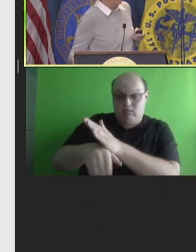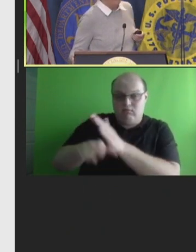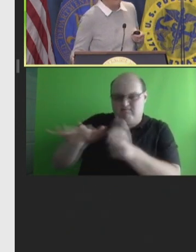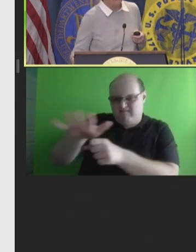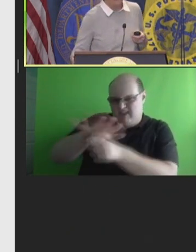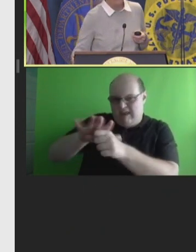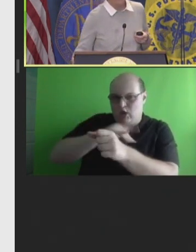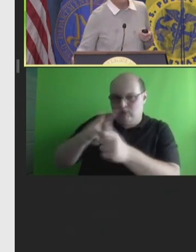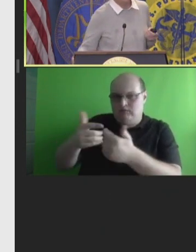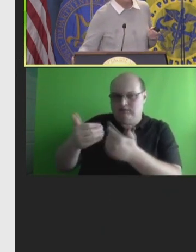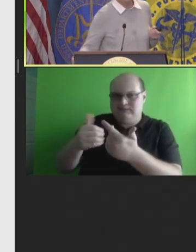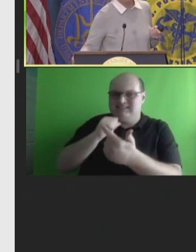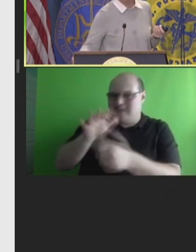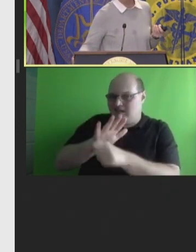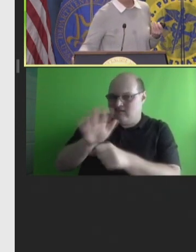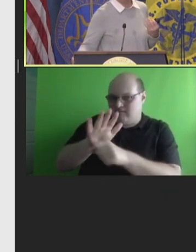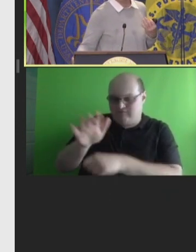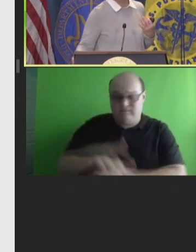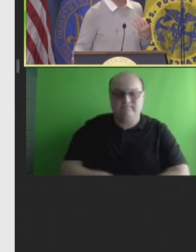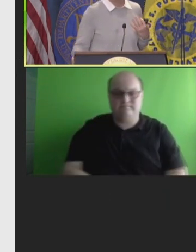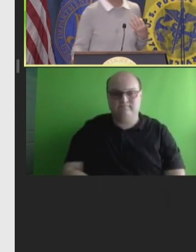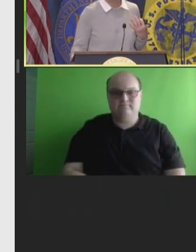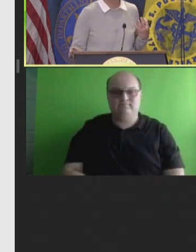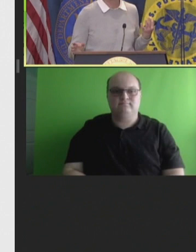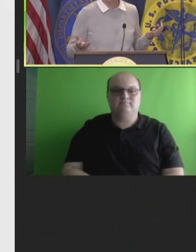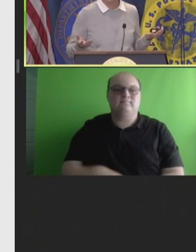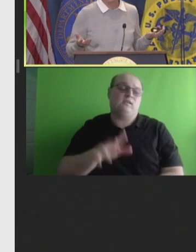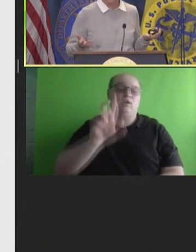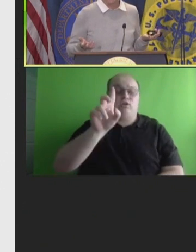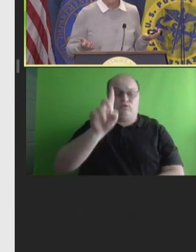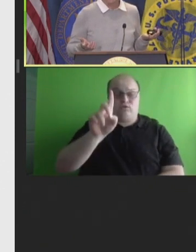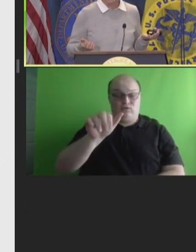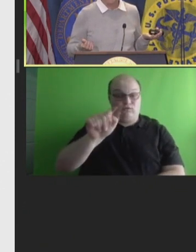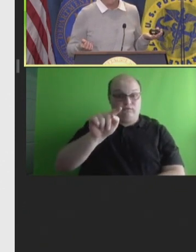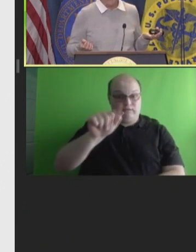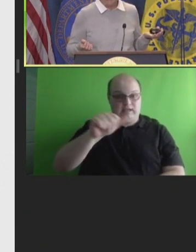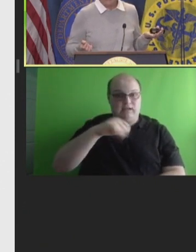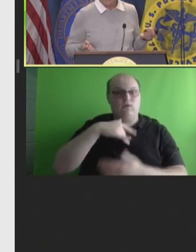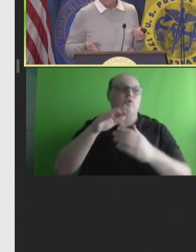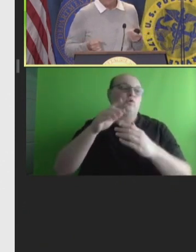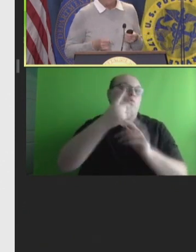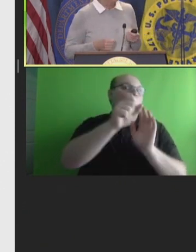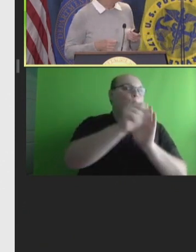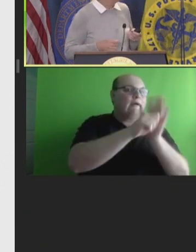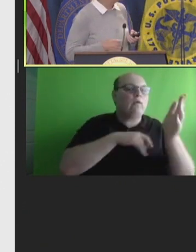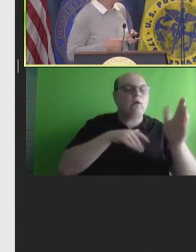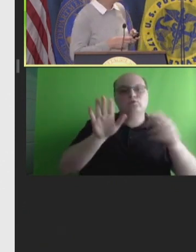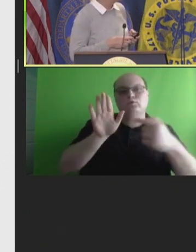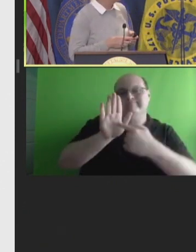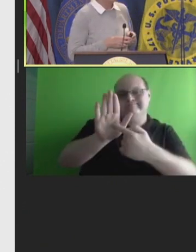So, I wanted to get specific into the data to show you from one state. And this is data from North